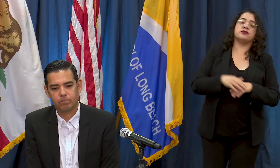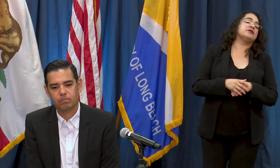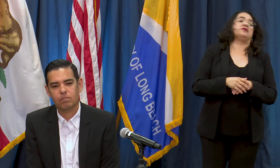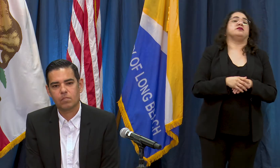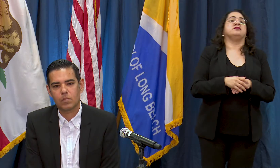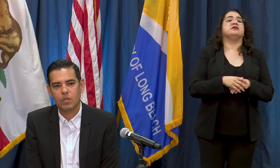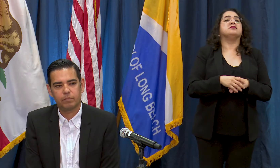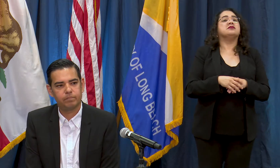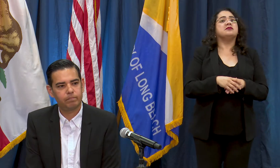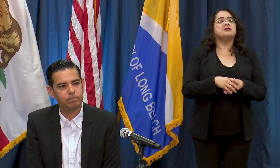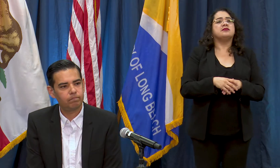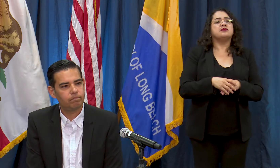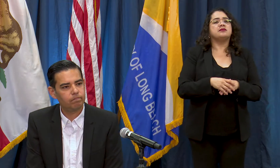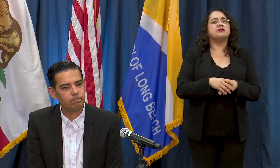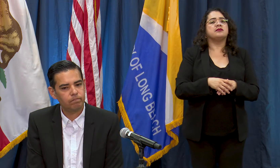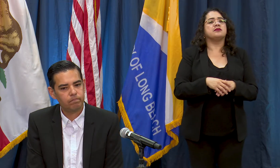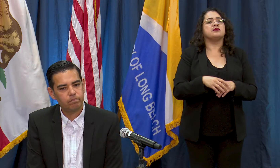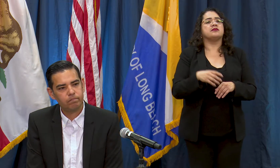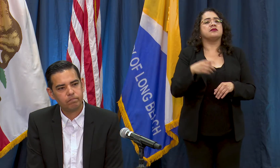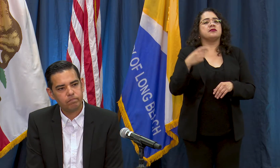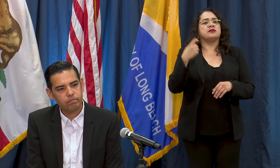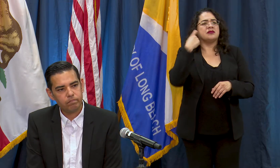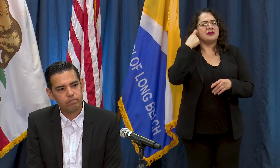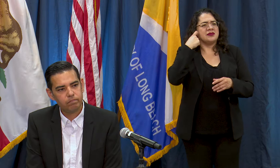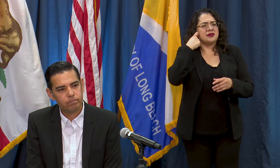in the wake of COVID-19. how do you look at the future of the city moving forward